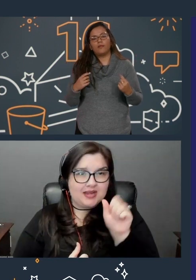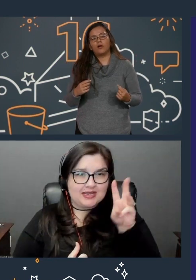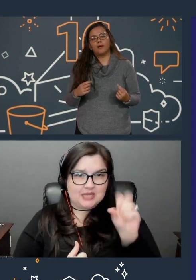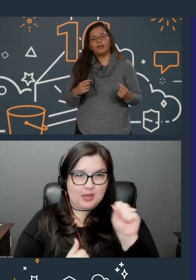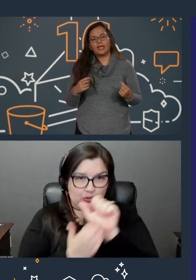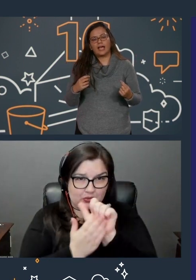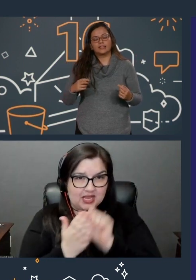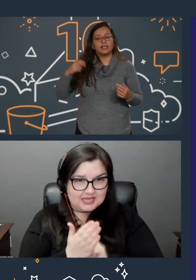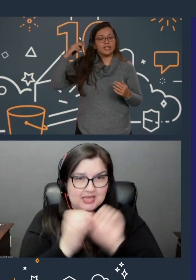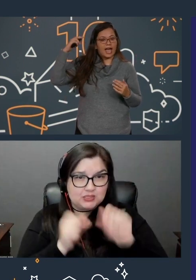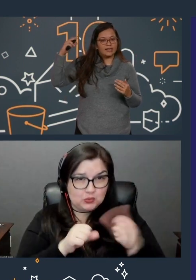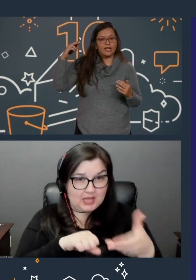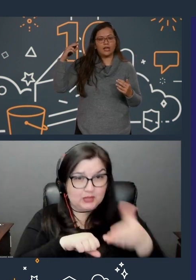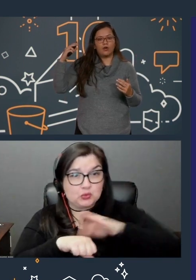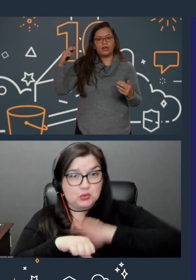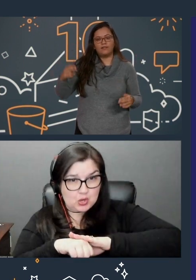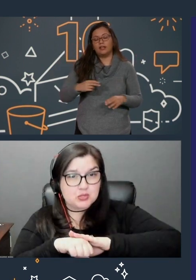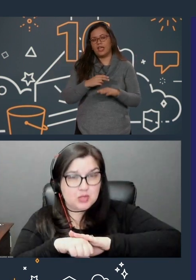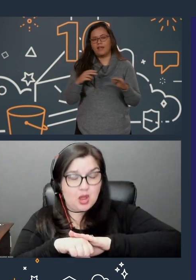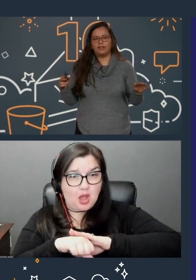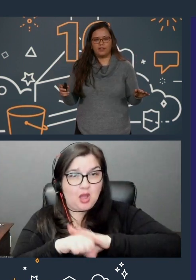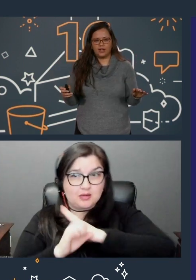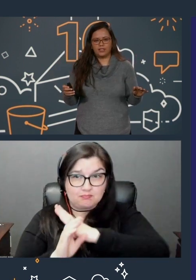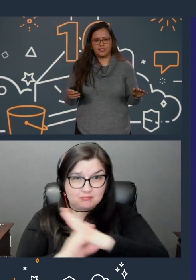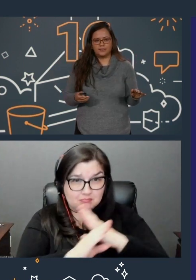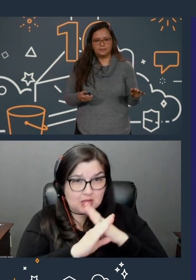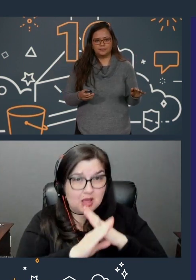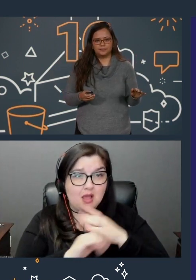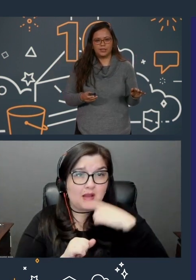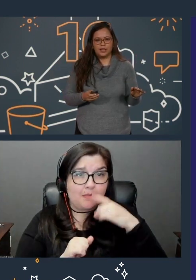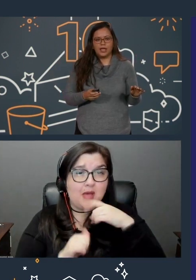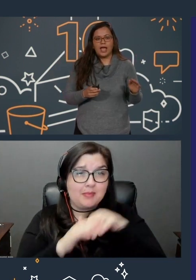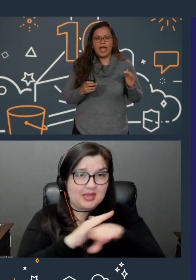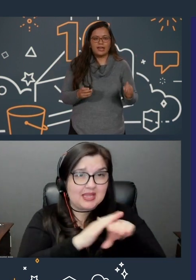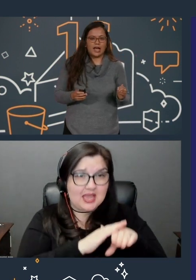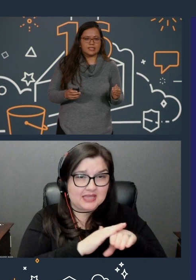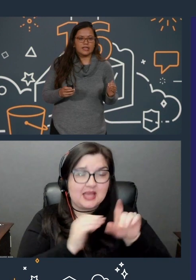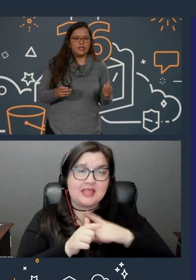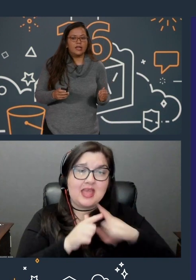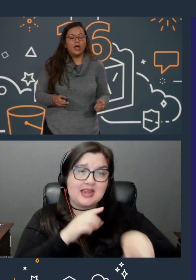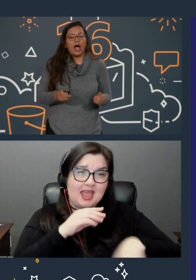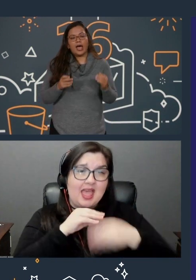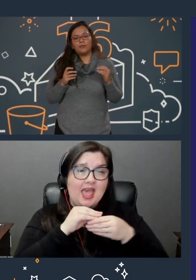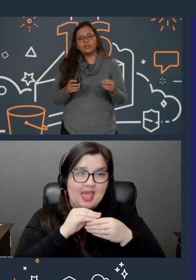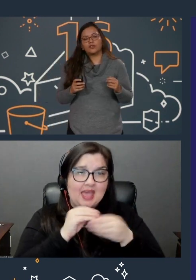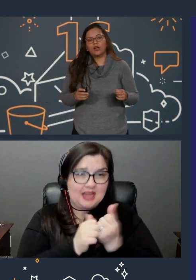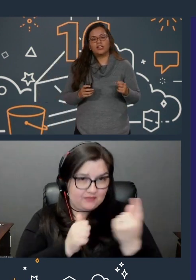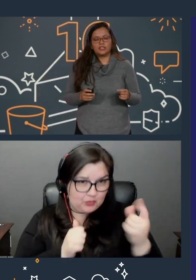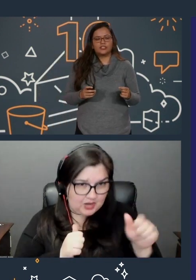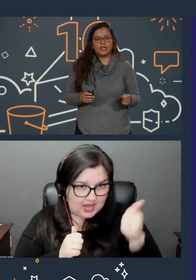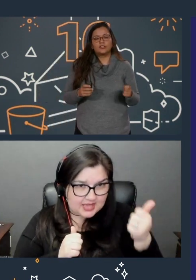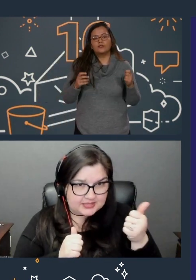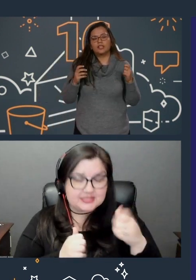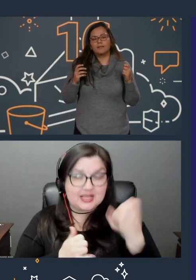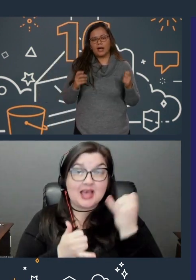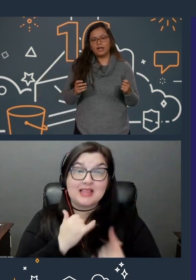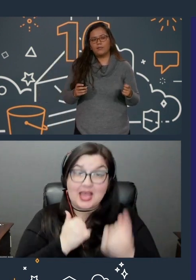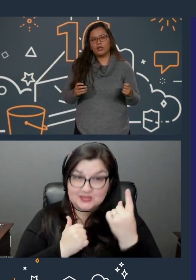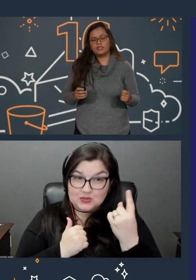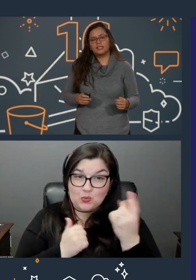Block Public Access at the account level everywhere else. And lastly, I would strongly suggest using bucket policies